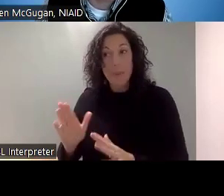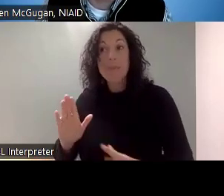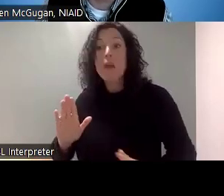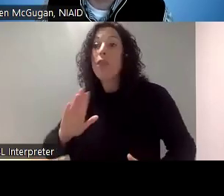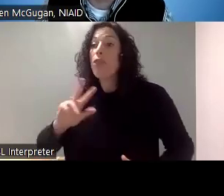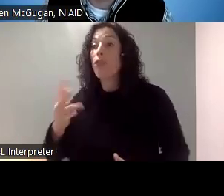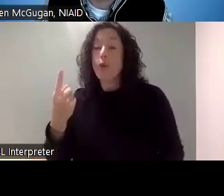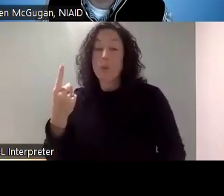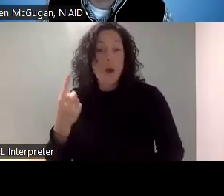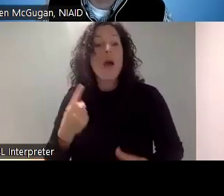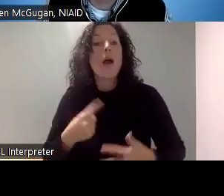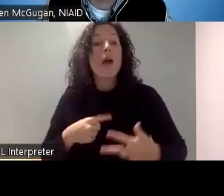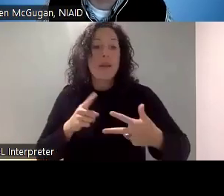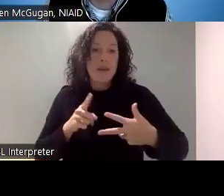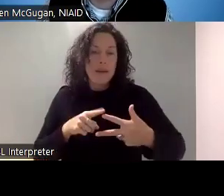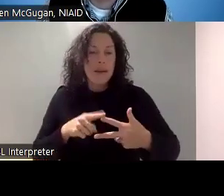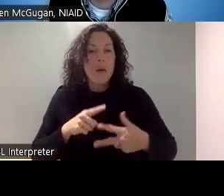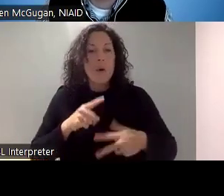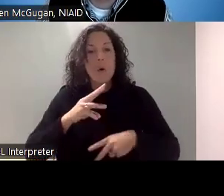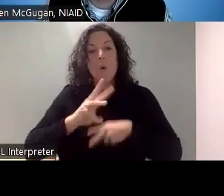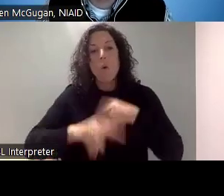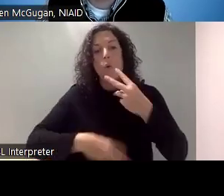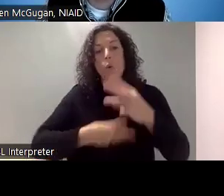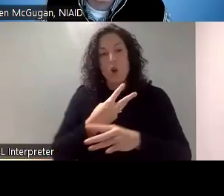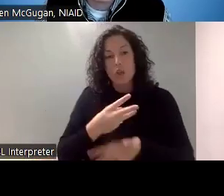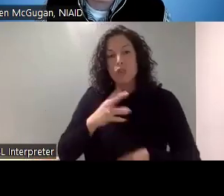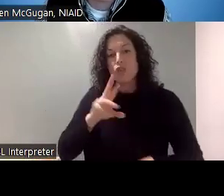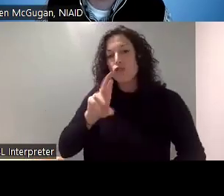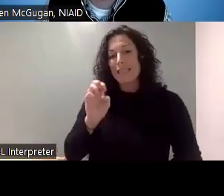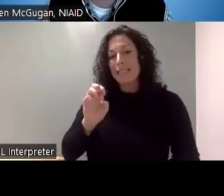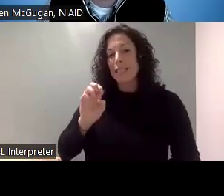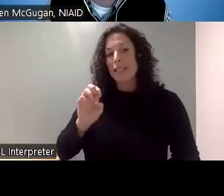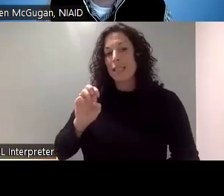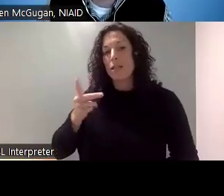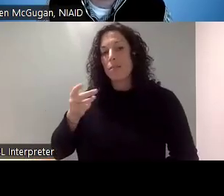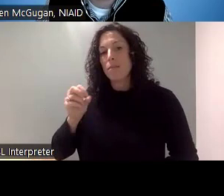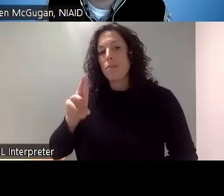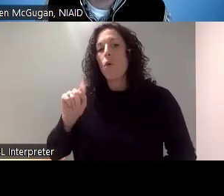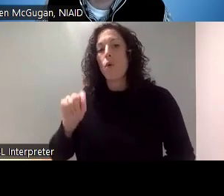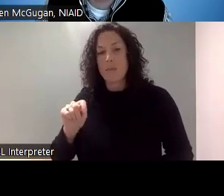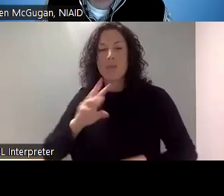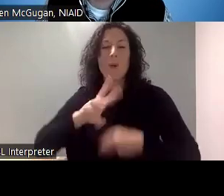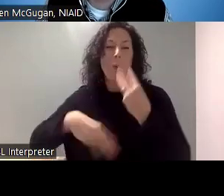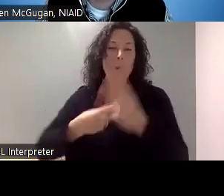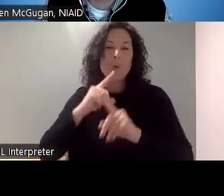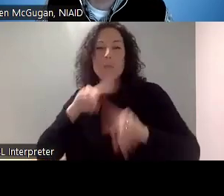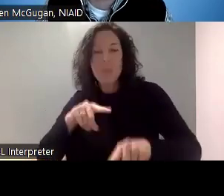I think is also really useful, and it's called World RePORT, and this will help to identify collaborations